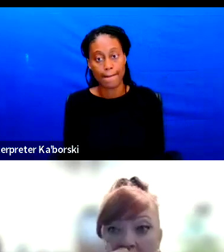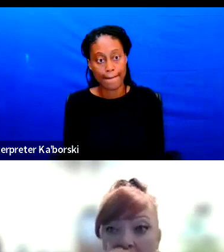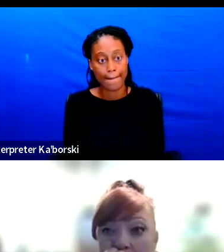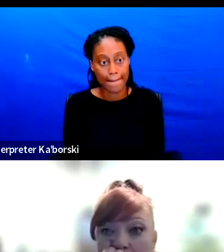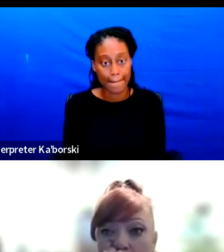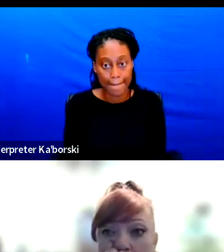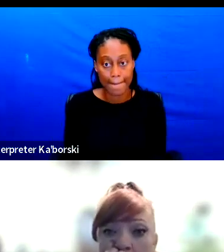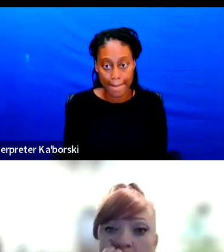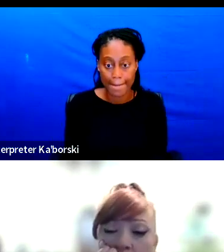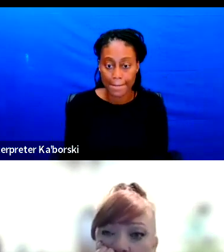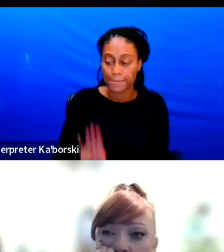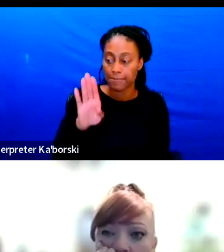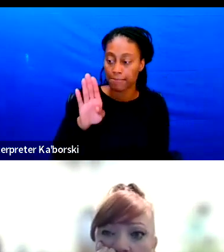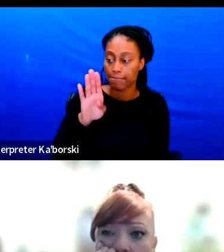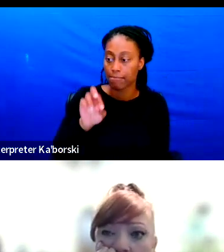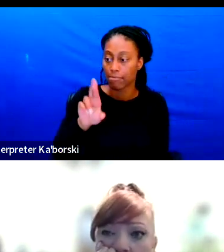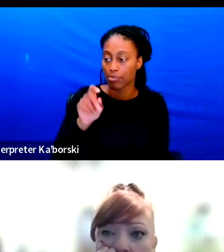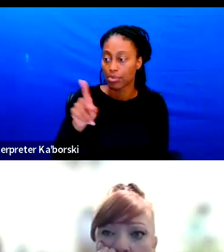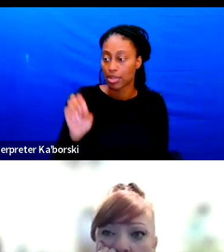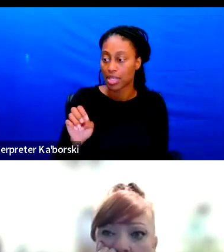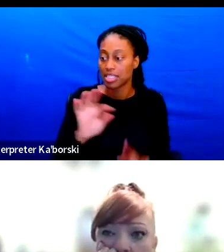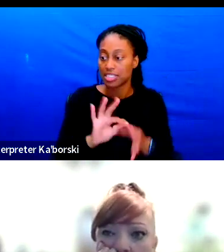Adam Ayers w/ APRIL: Brooke had a question. Do sales have text enabled phones?